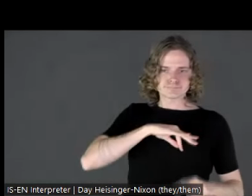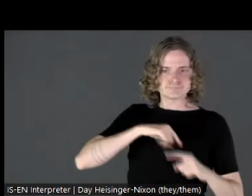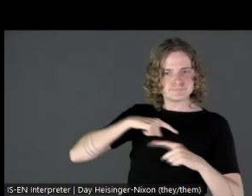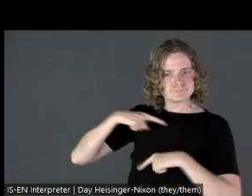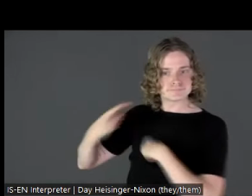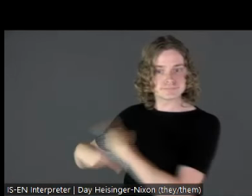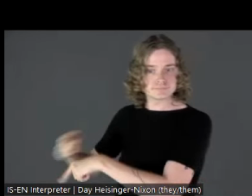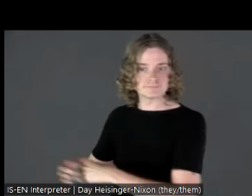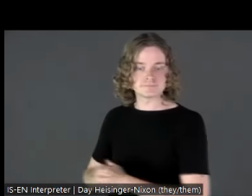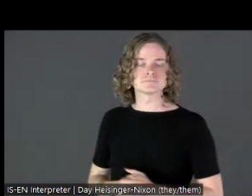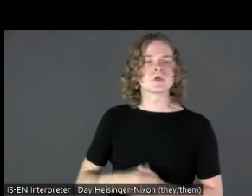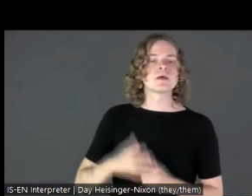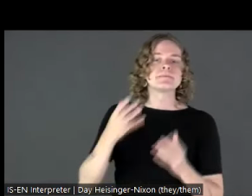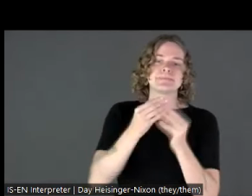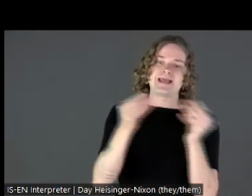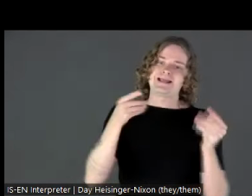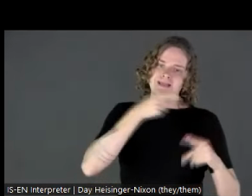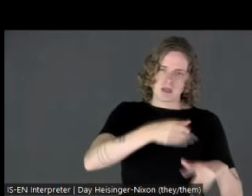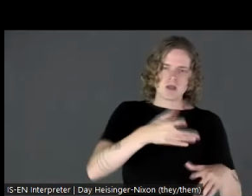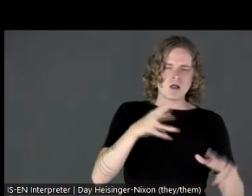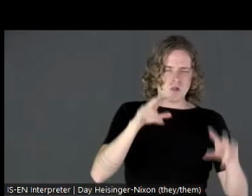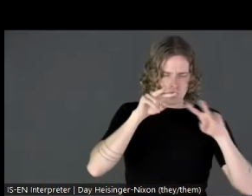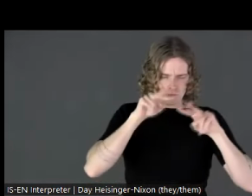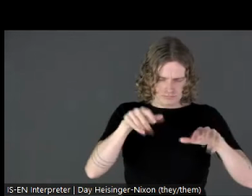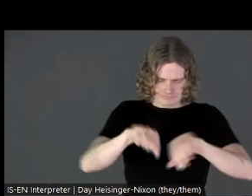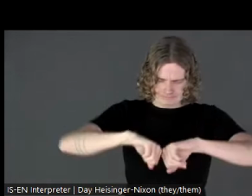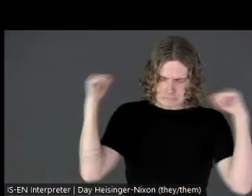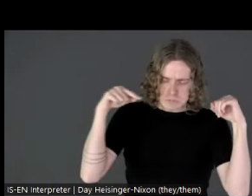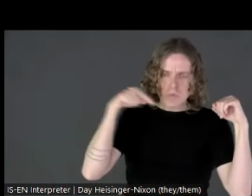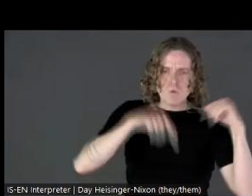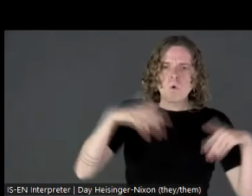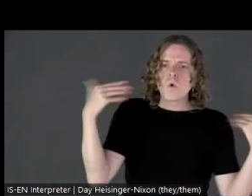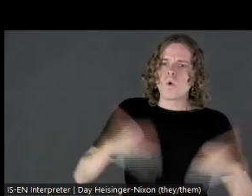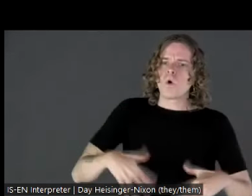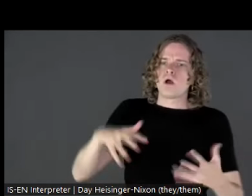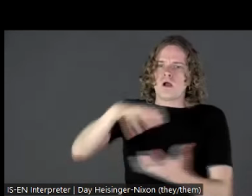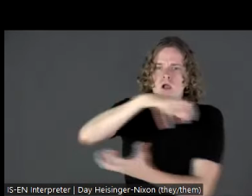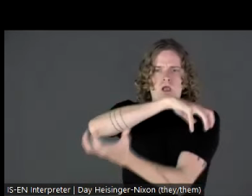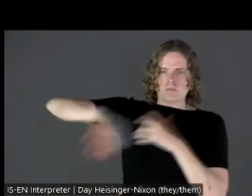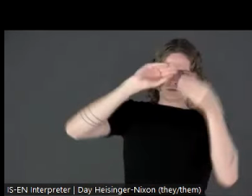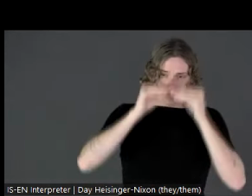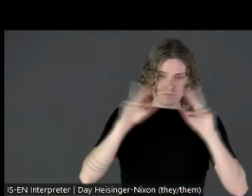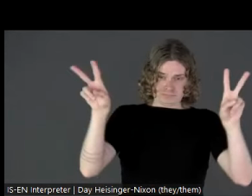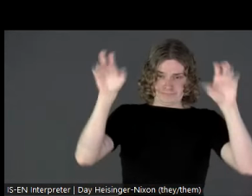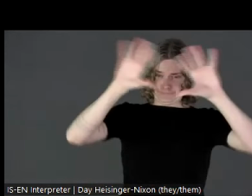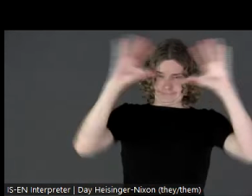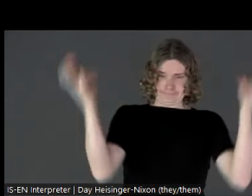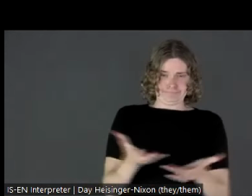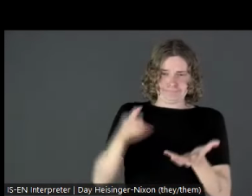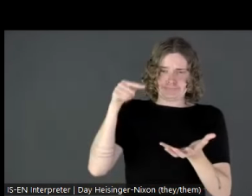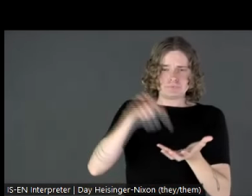issues that cannot be covered fully in the brief intersections in the catalog. Within